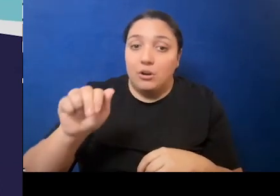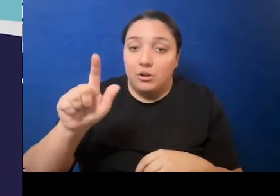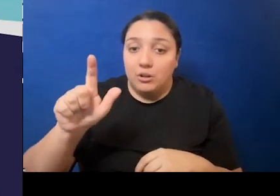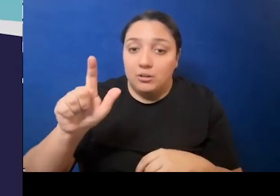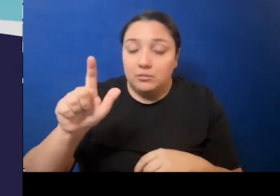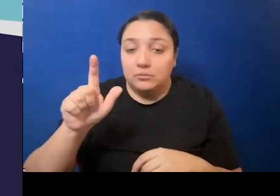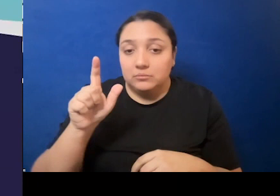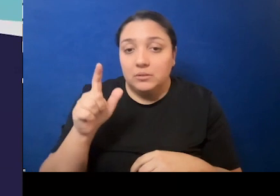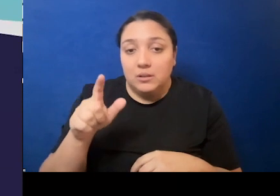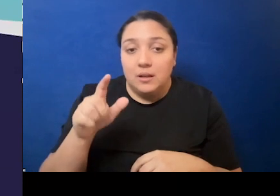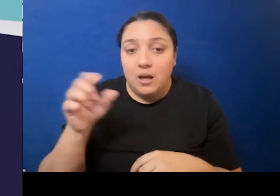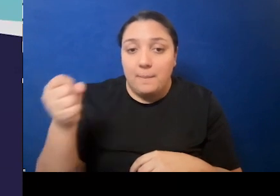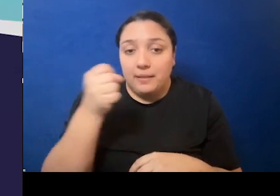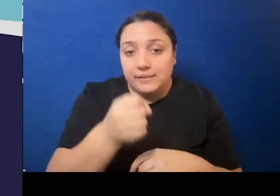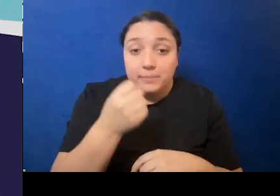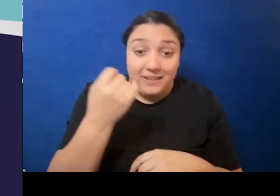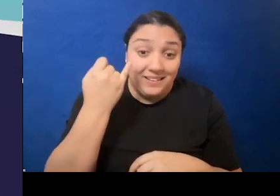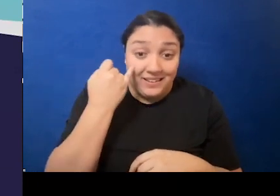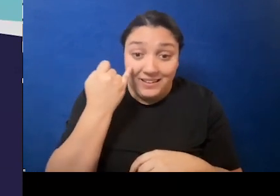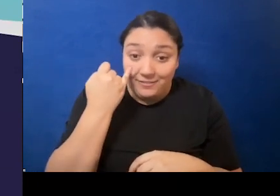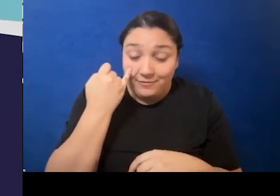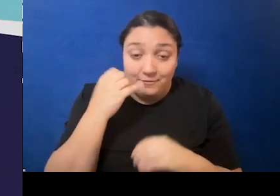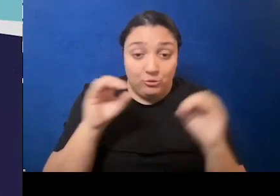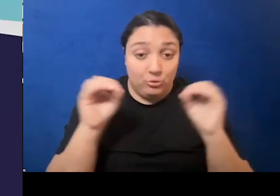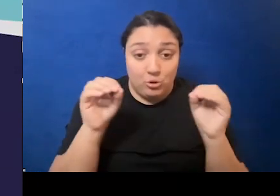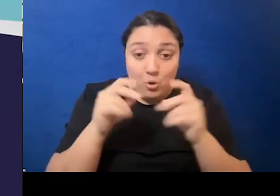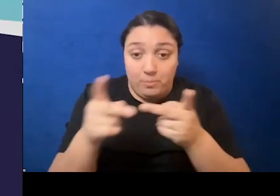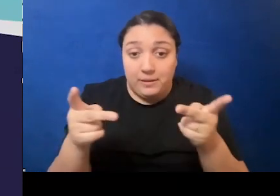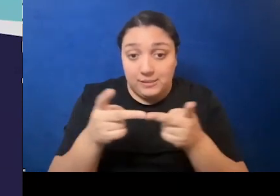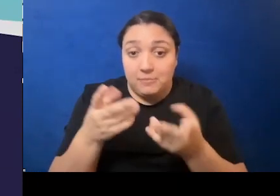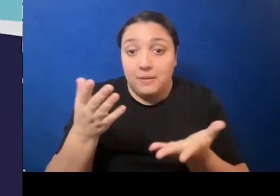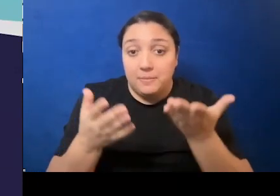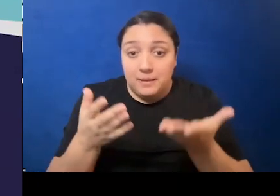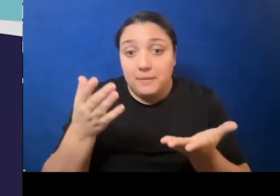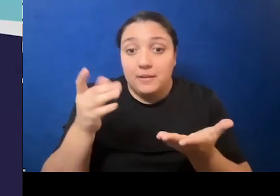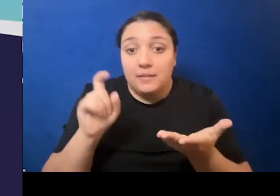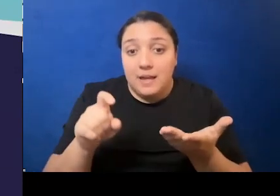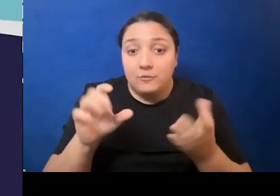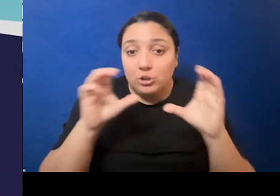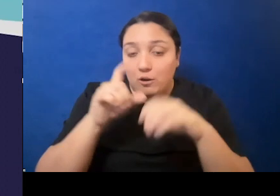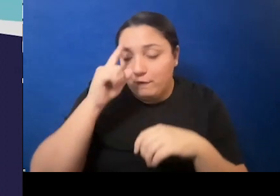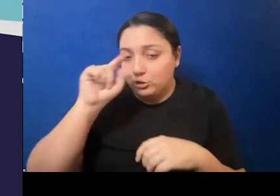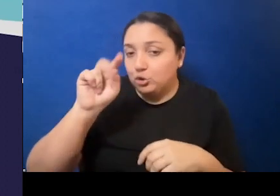SUPPORT. UNILATERAL PLACEMENTS. THAT IS A DIFFERENT PROCESS.